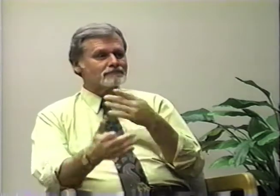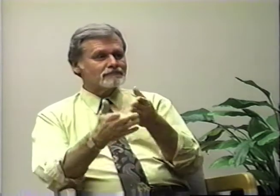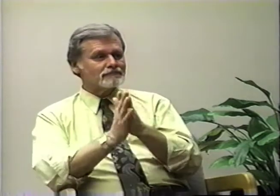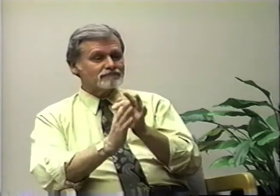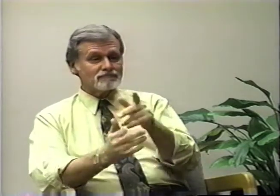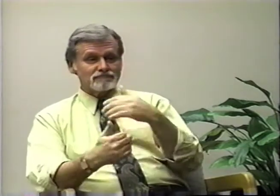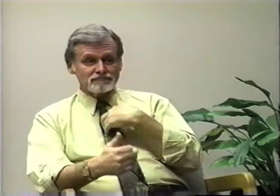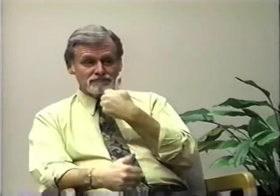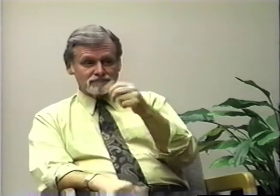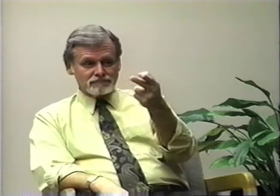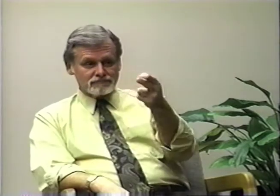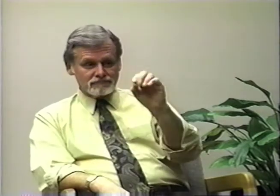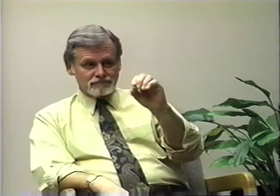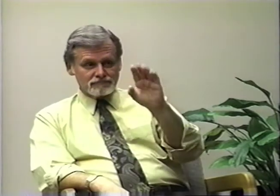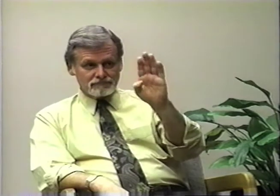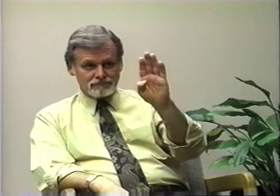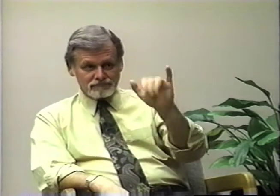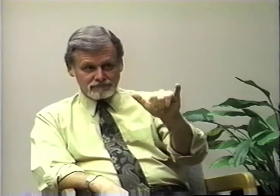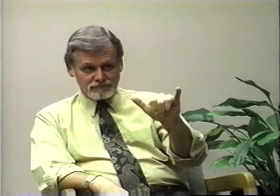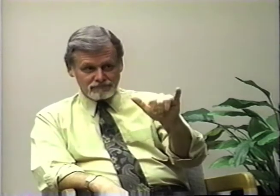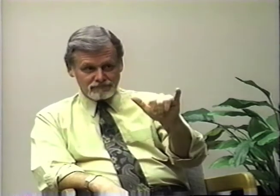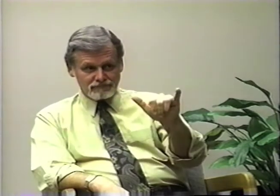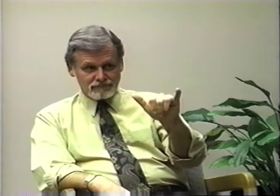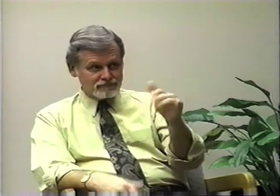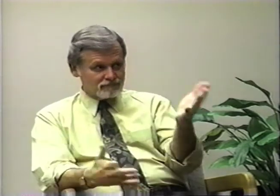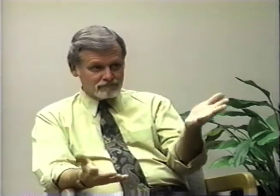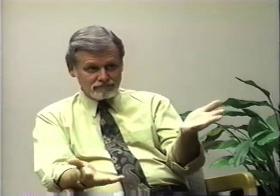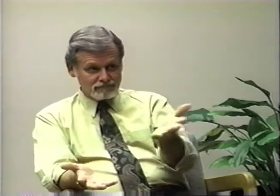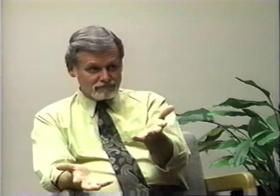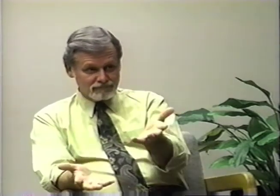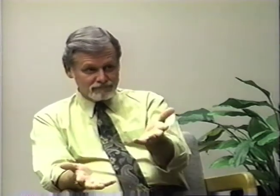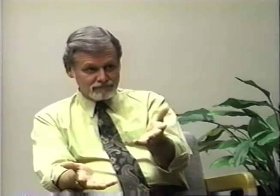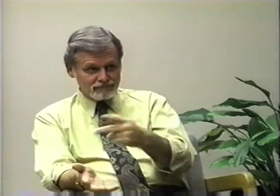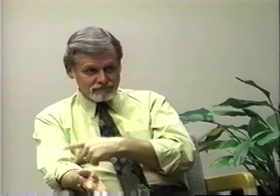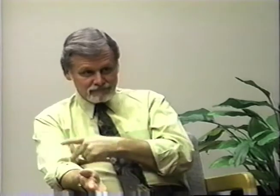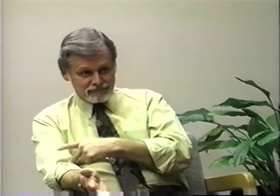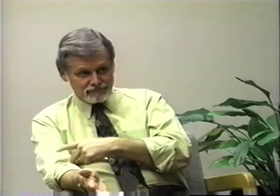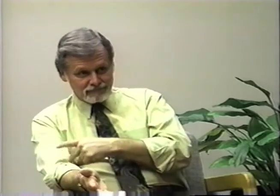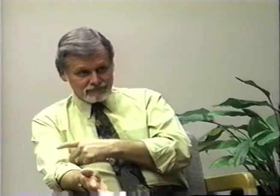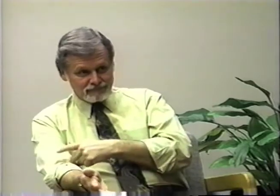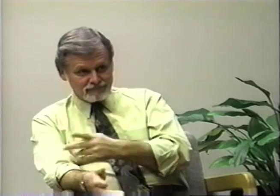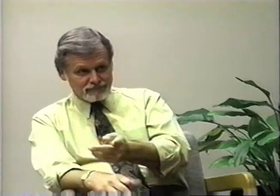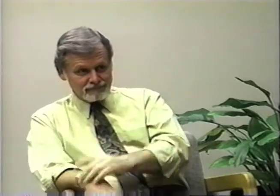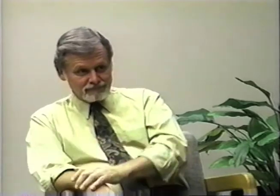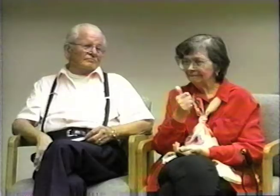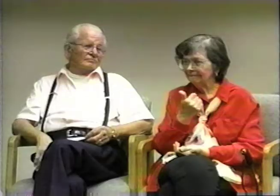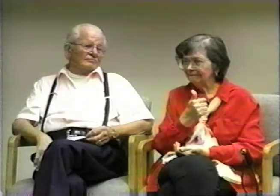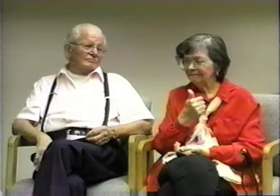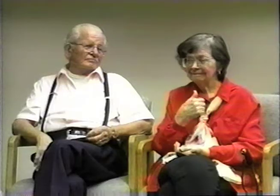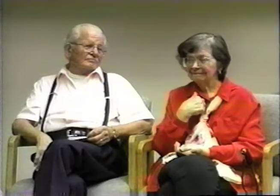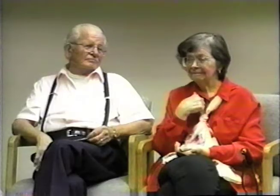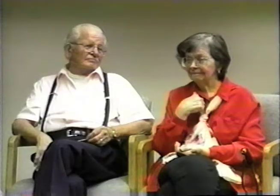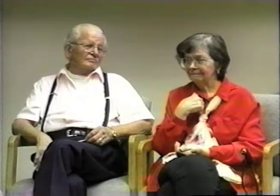Do either of you have any hobbies? Kathleen?